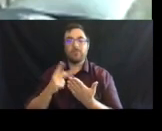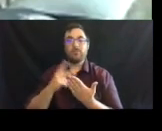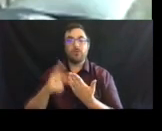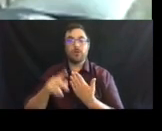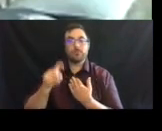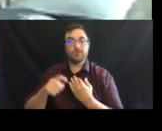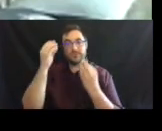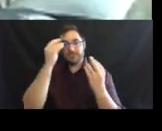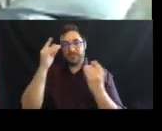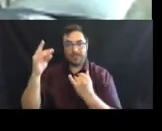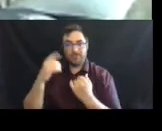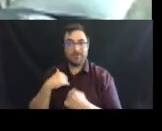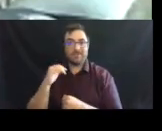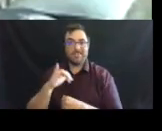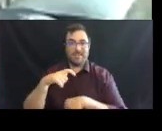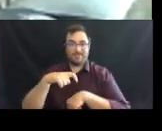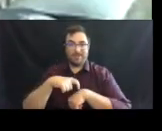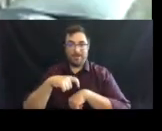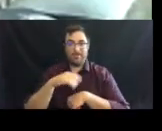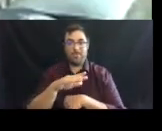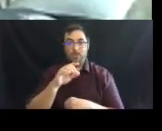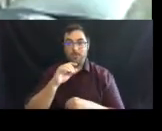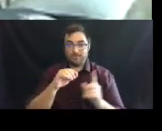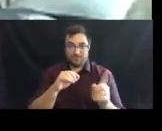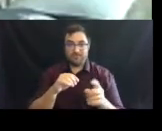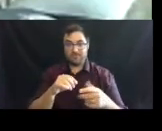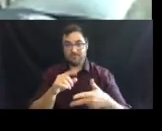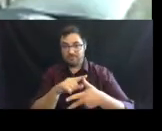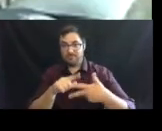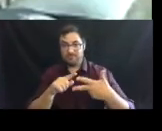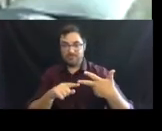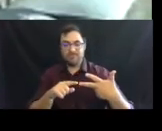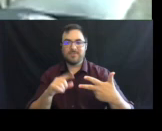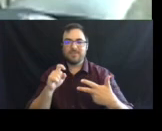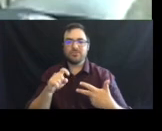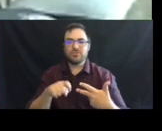reducing these benchmarks to screen by one month, diagnose by two months